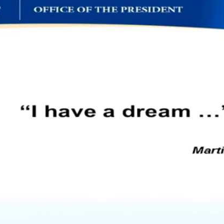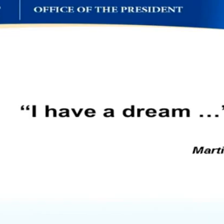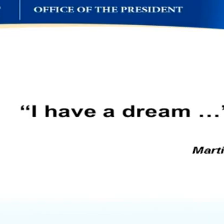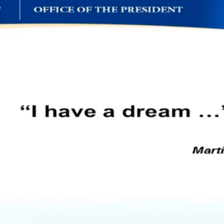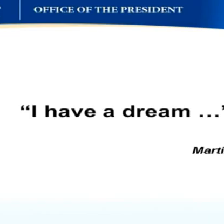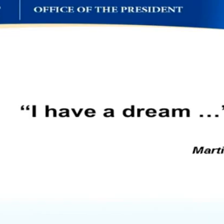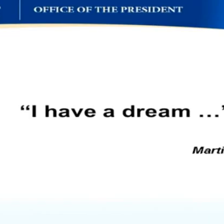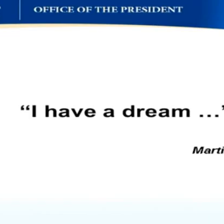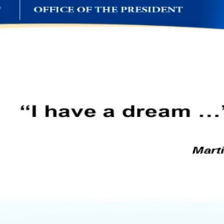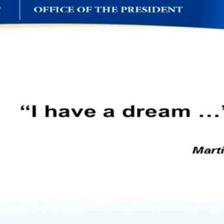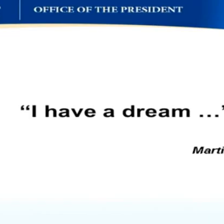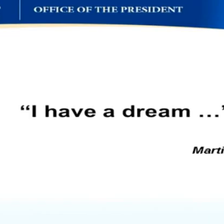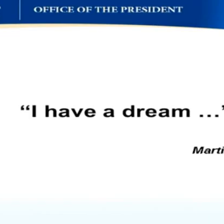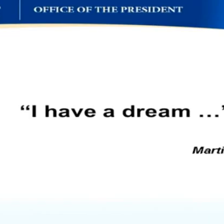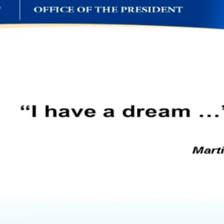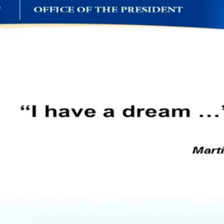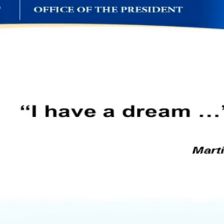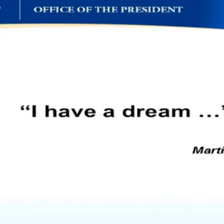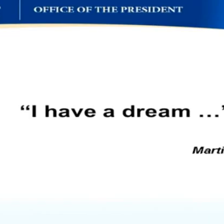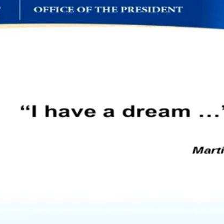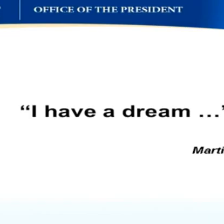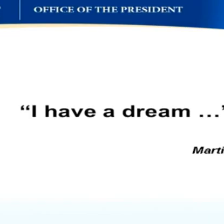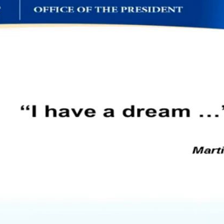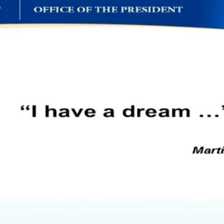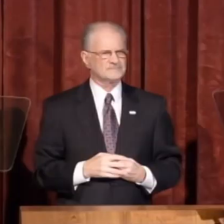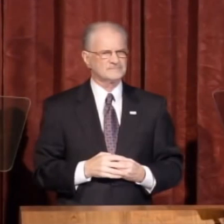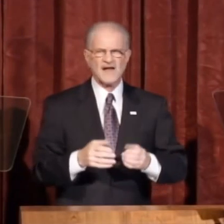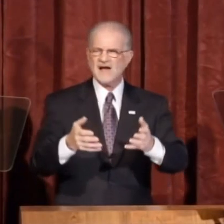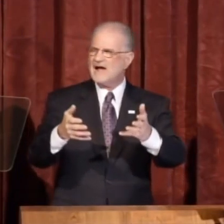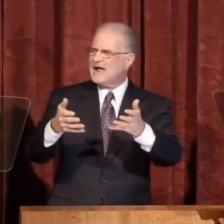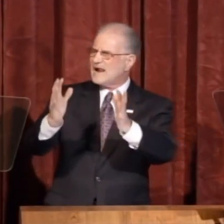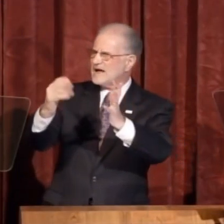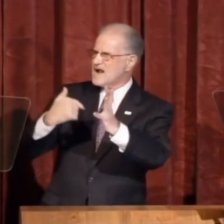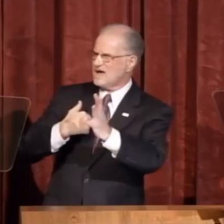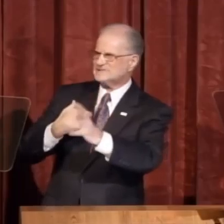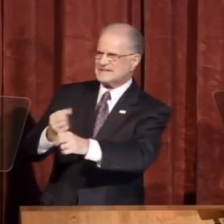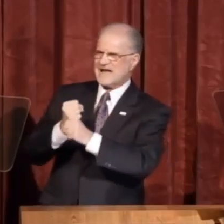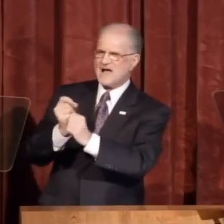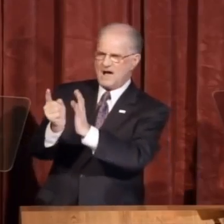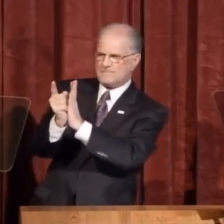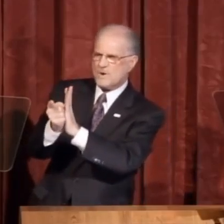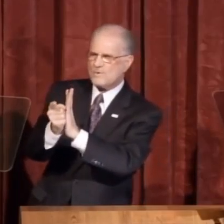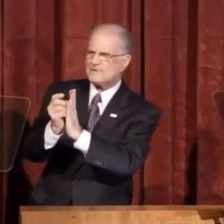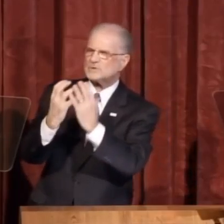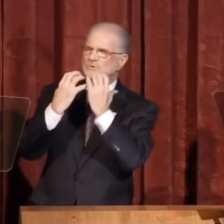The success of one is the success of all.